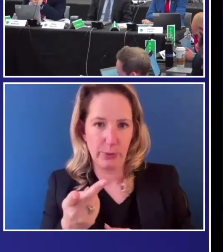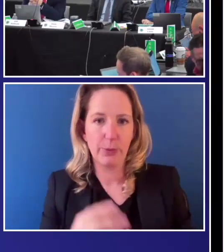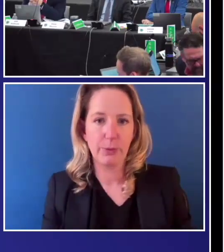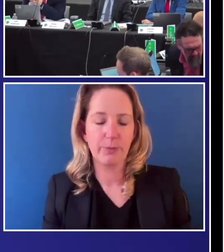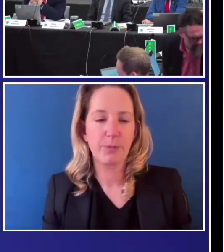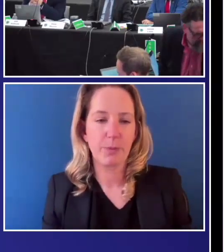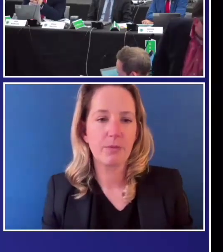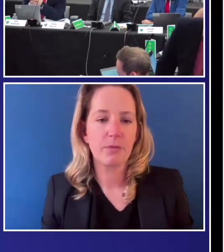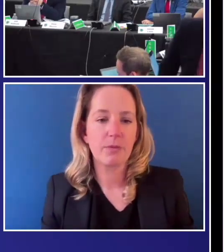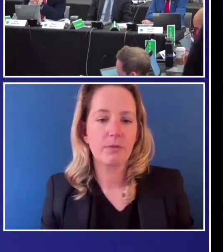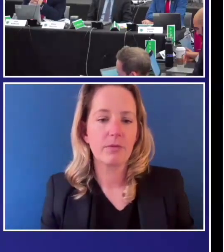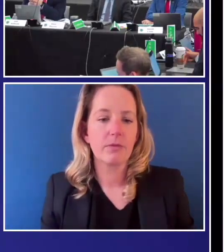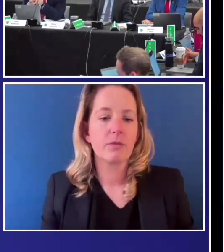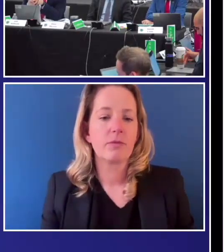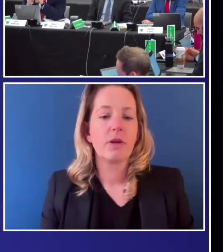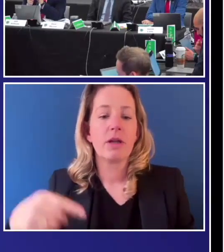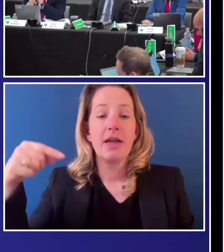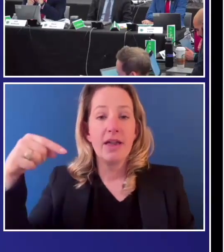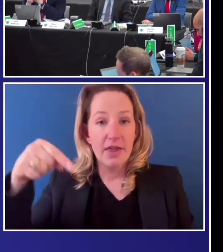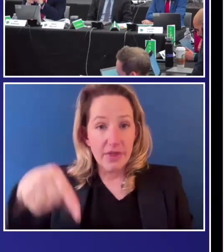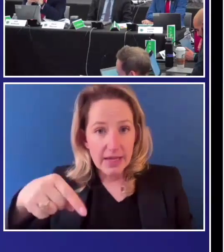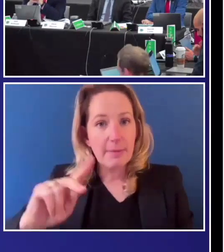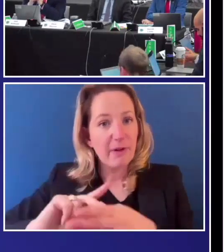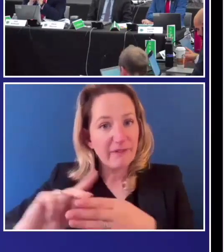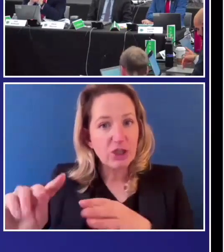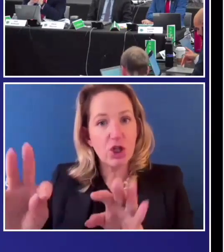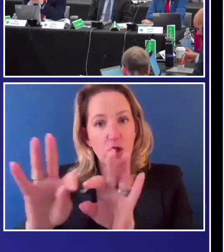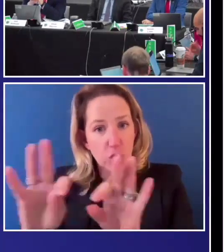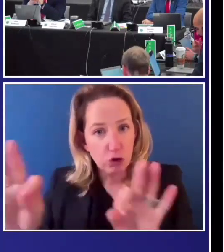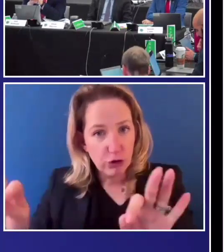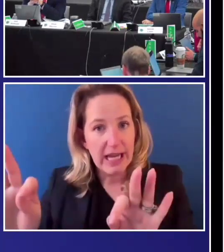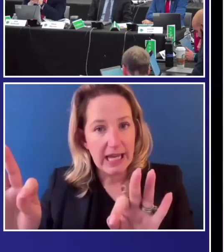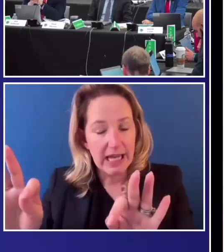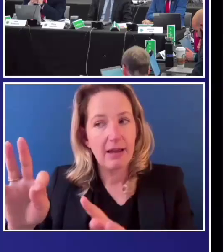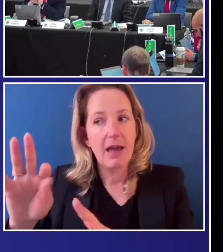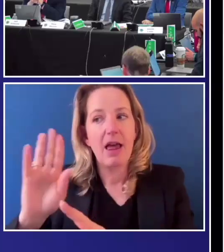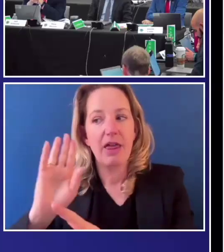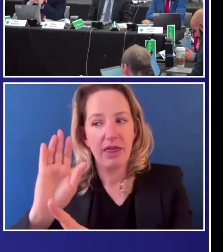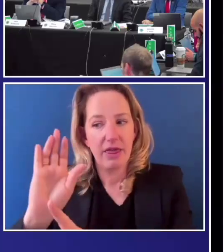this would reference professional degree as it's in the definition section of the